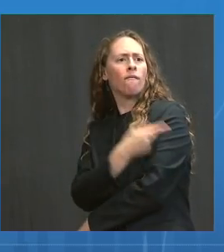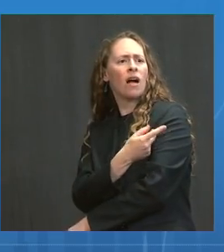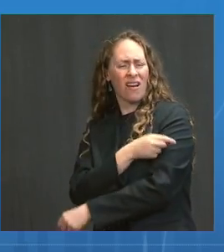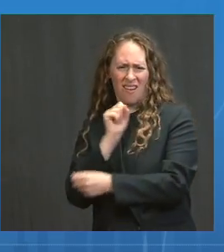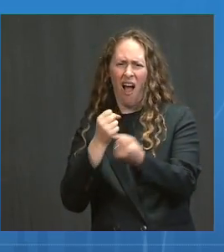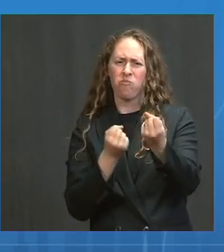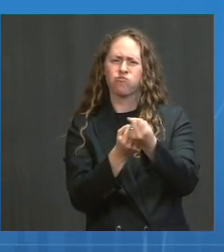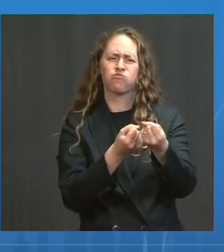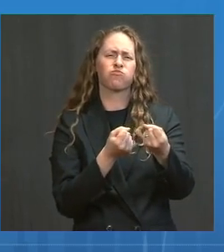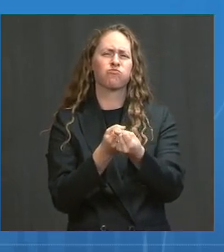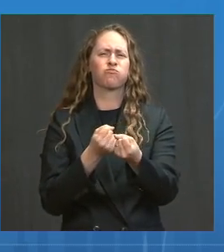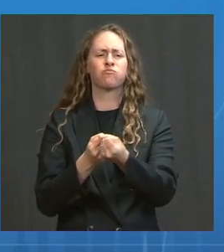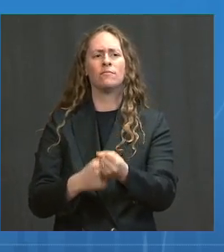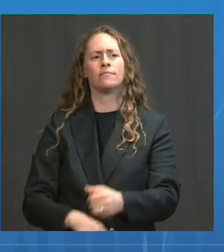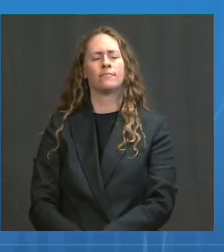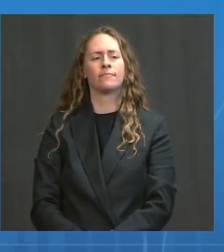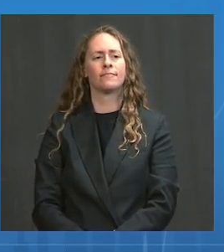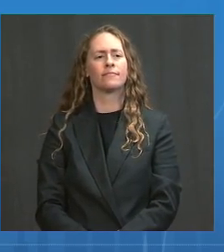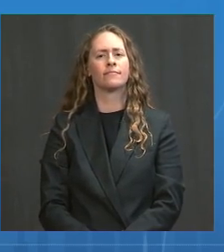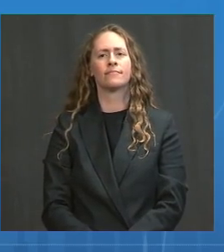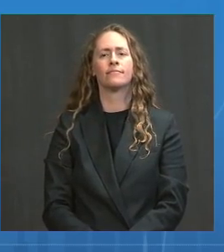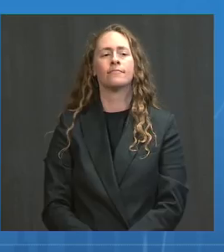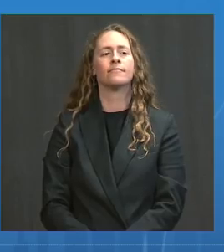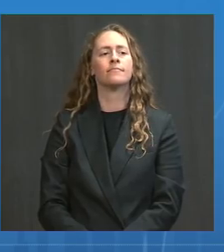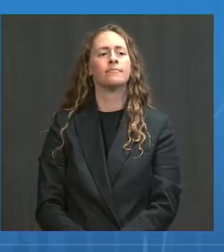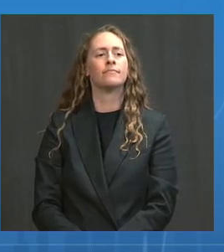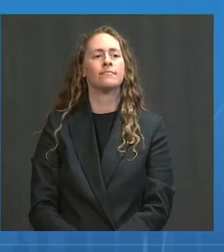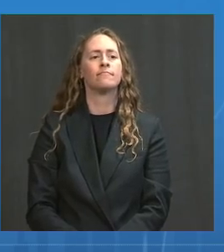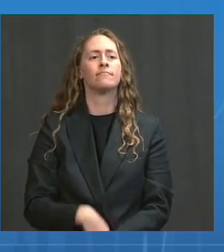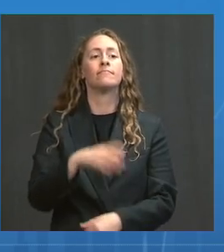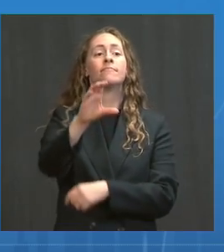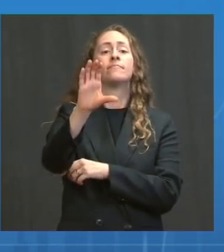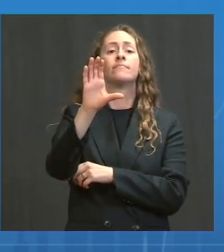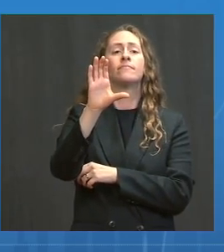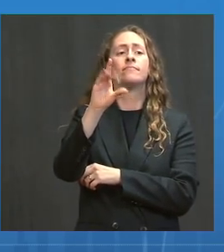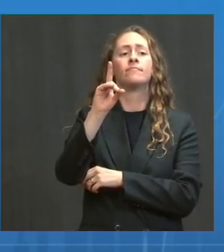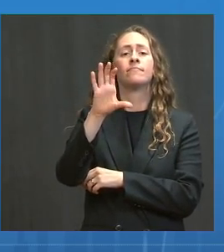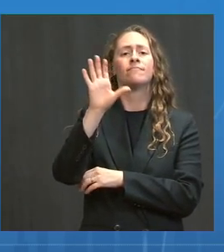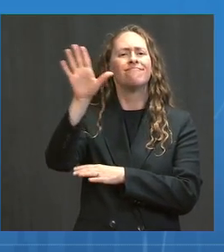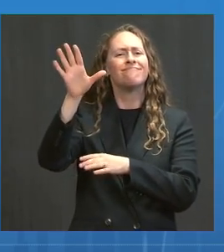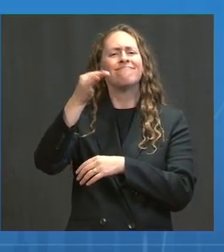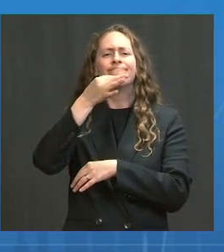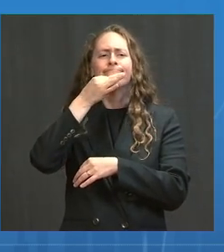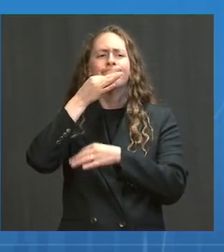Four, leverage CDC's technical expertise to help communities experiencing